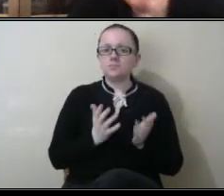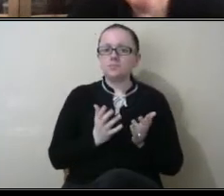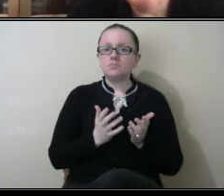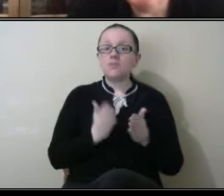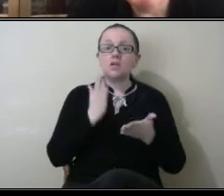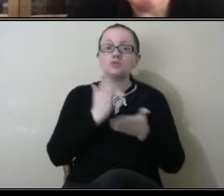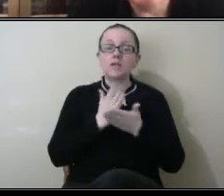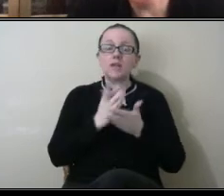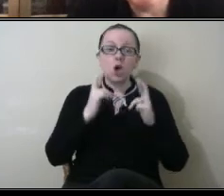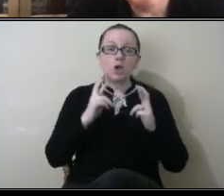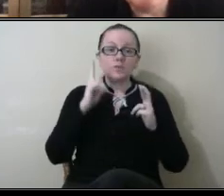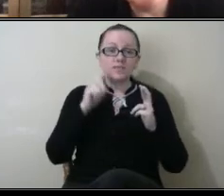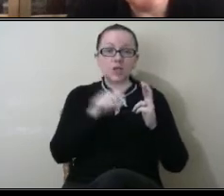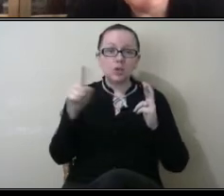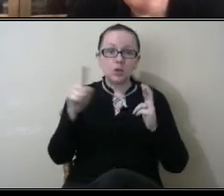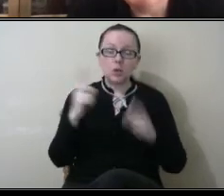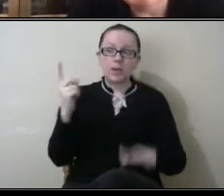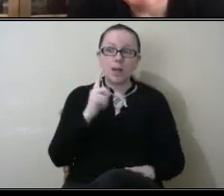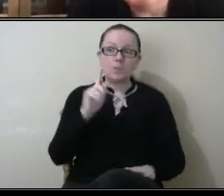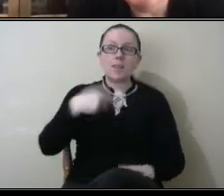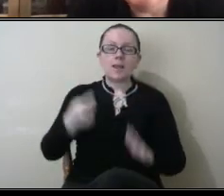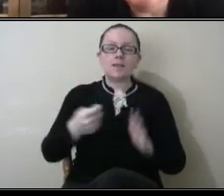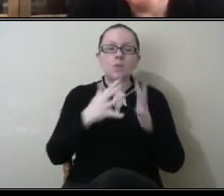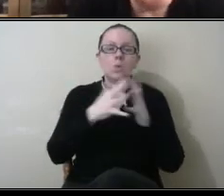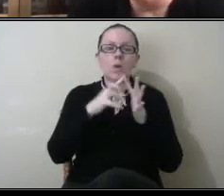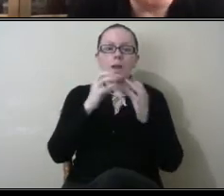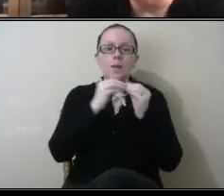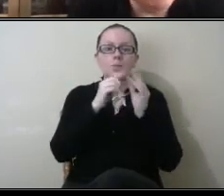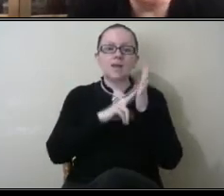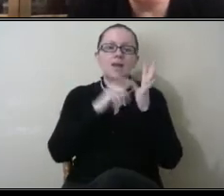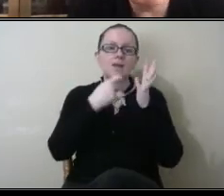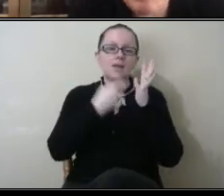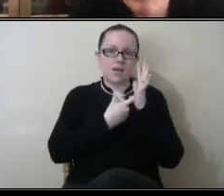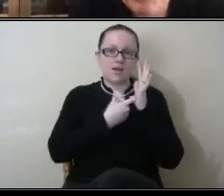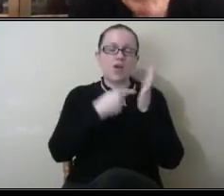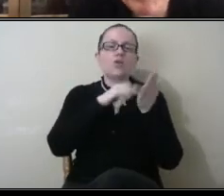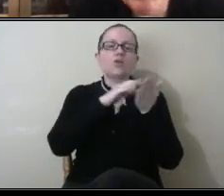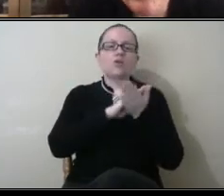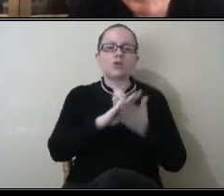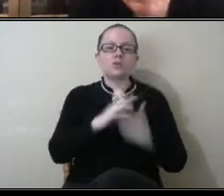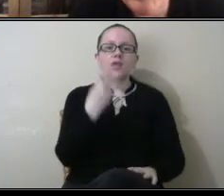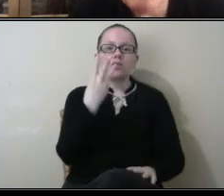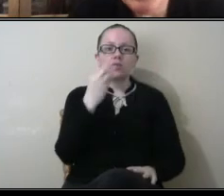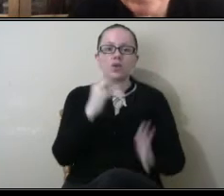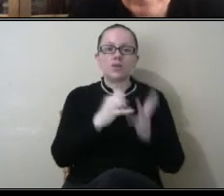see you all coming along to our next webinar which is on thursday the 30th of september at 11 a.m